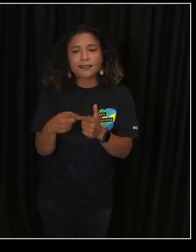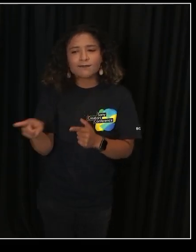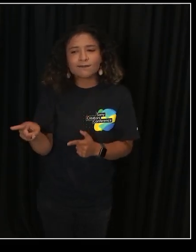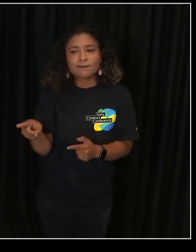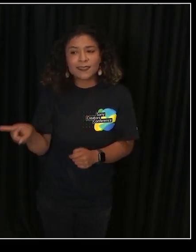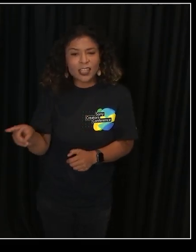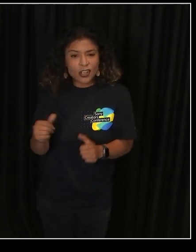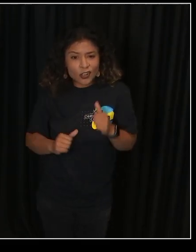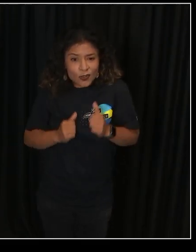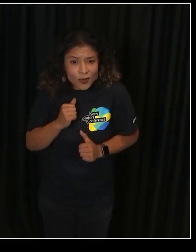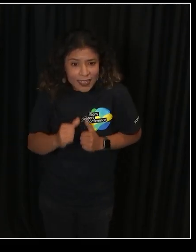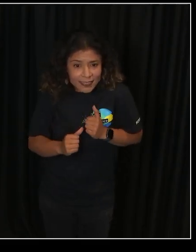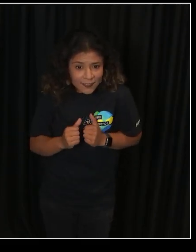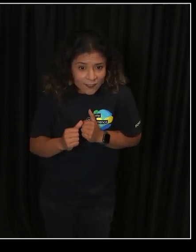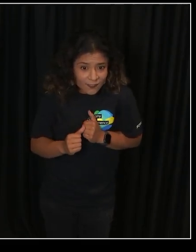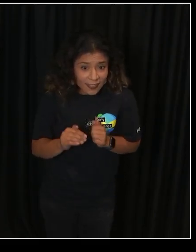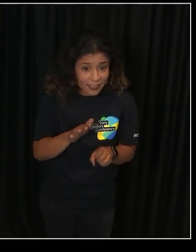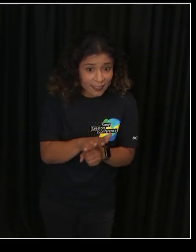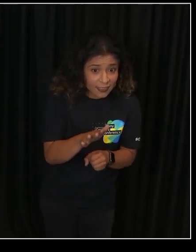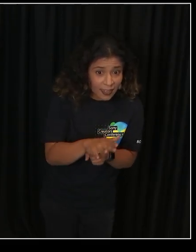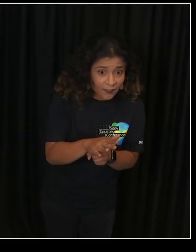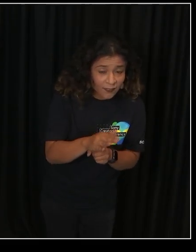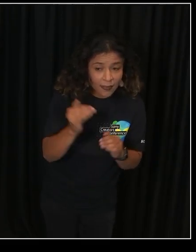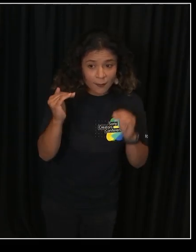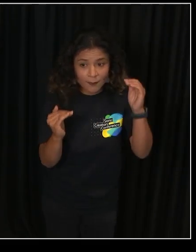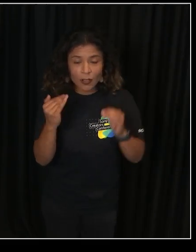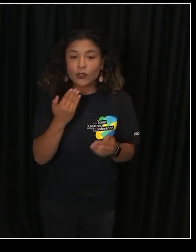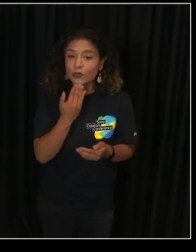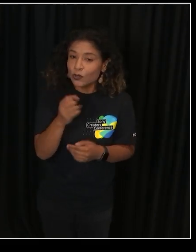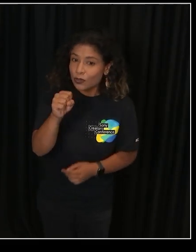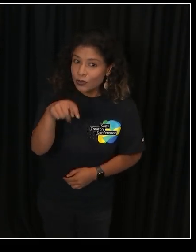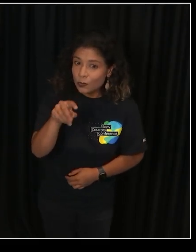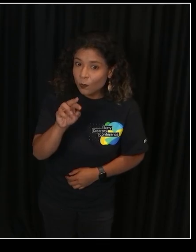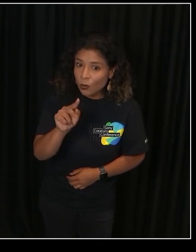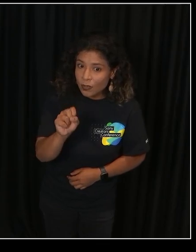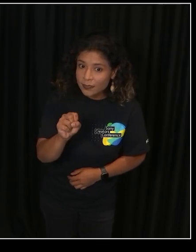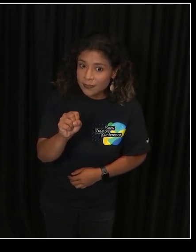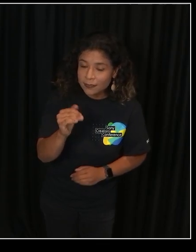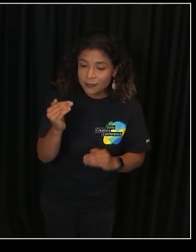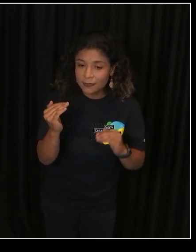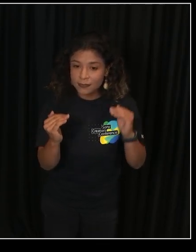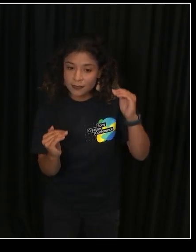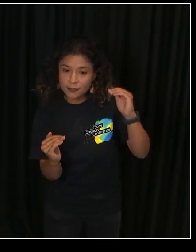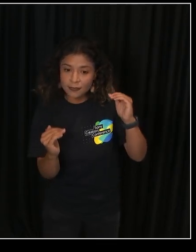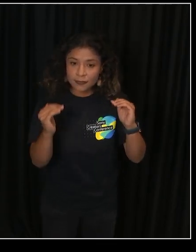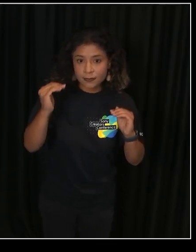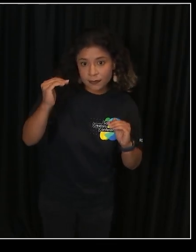we willing to balance the good sportsmanship versus the chance that it's going to finish in the lead?